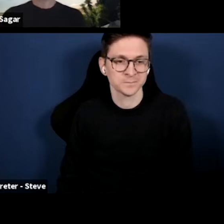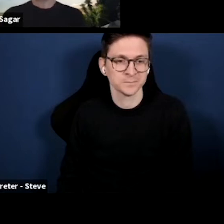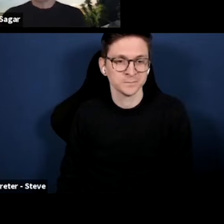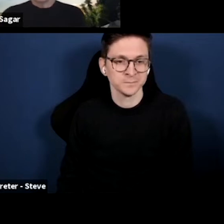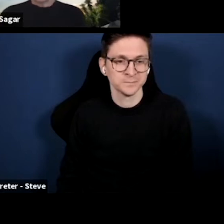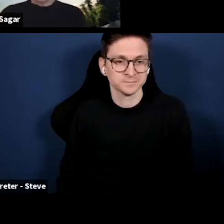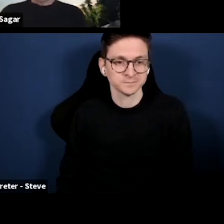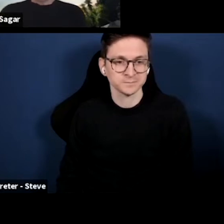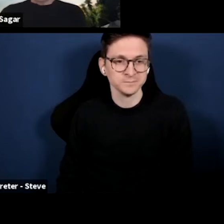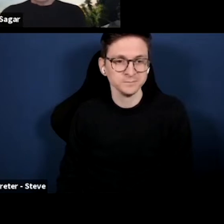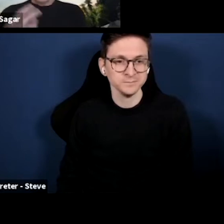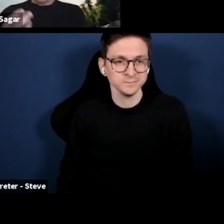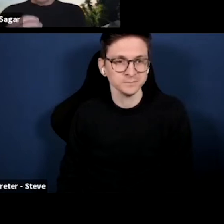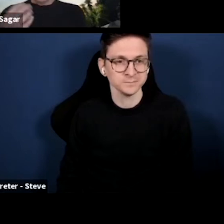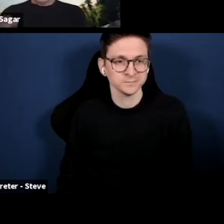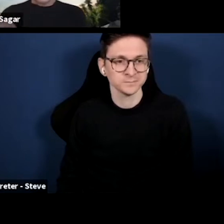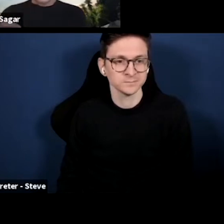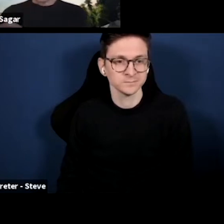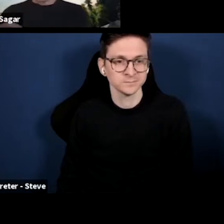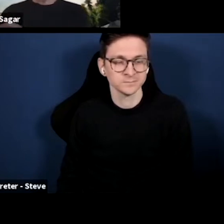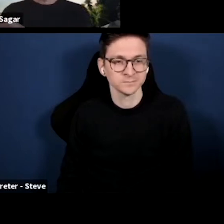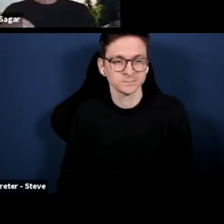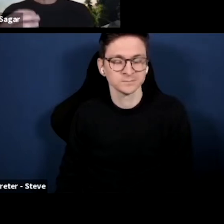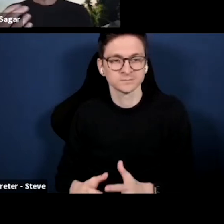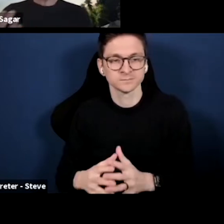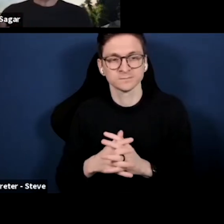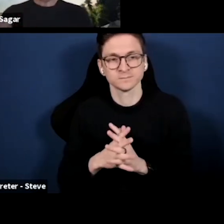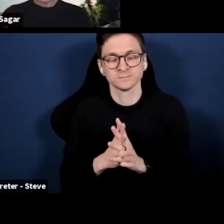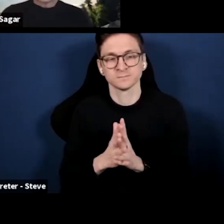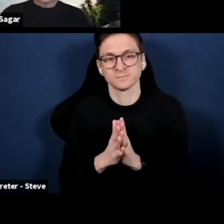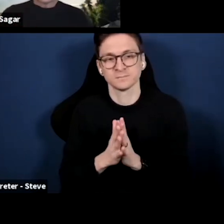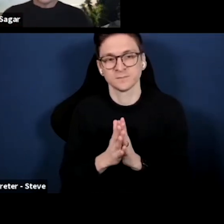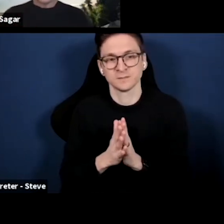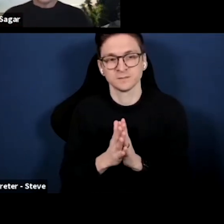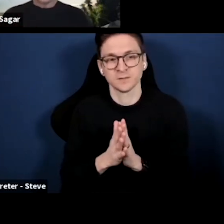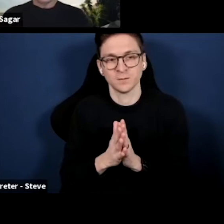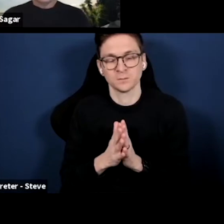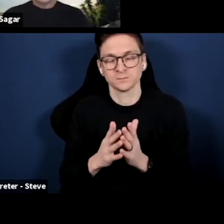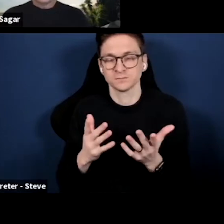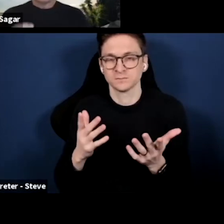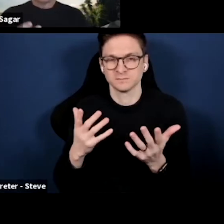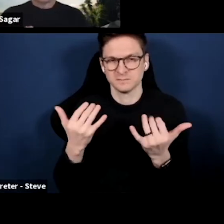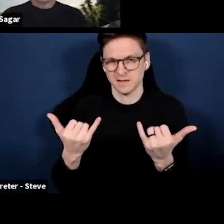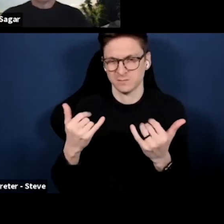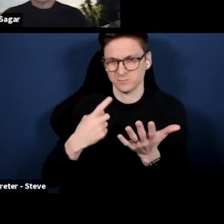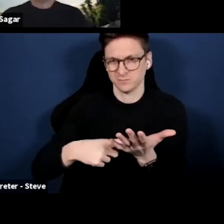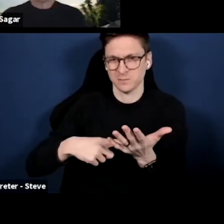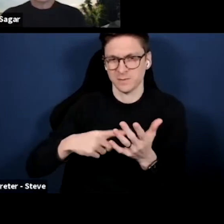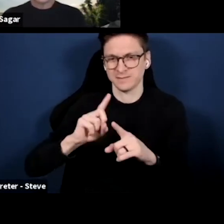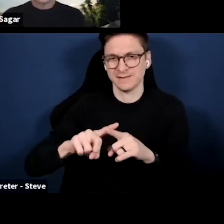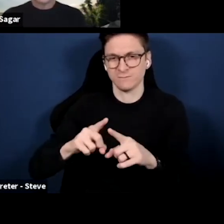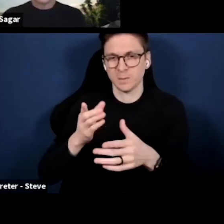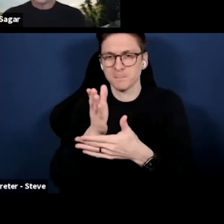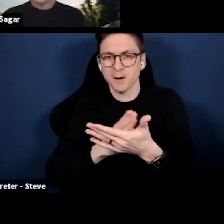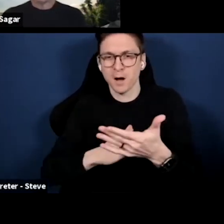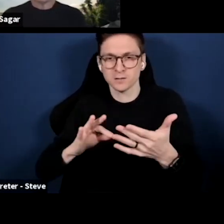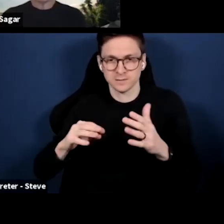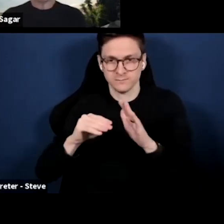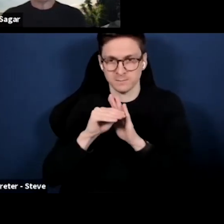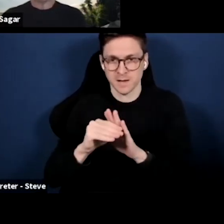so talking about some of the different parts of the model um the face is the mirror of the brain